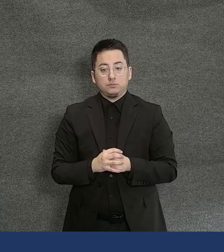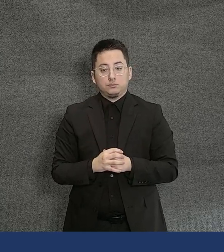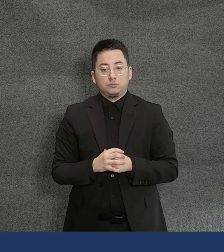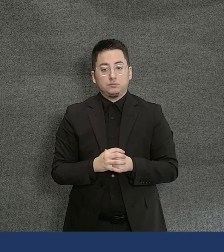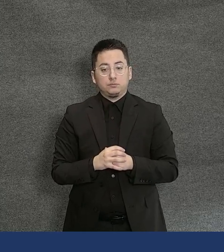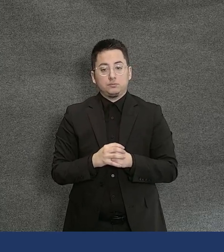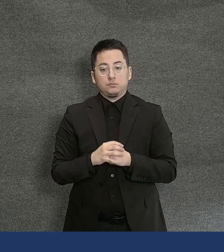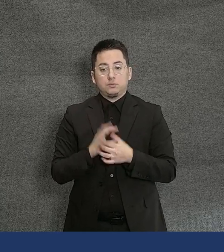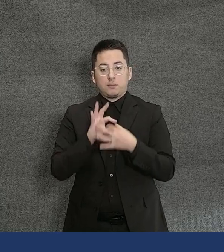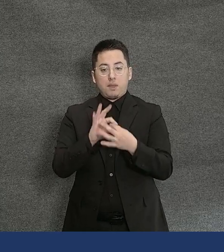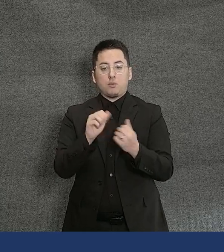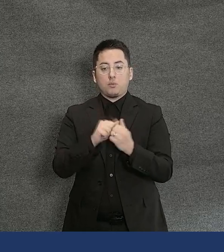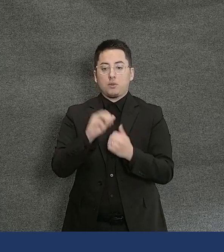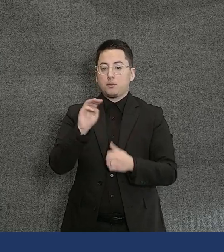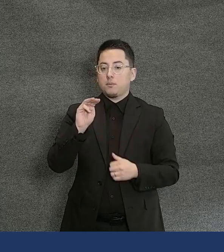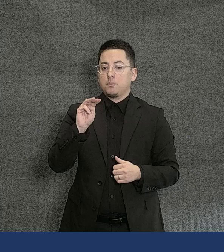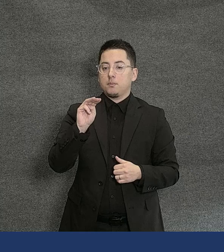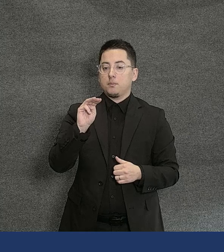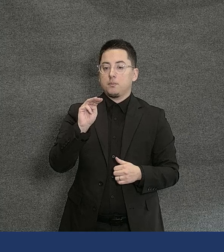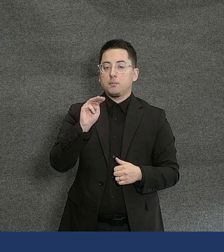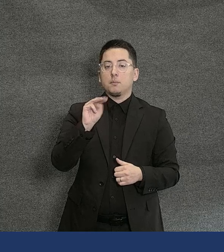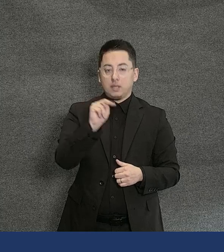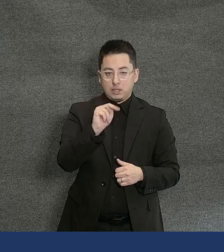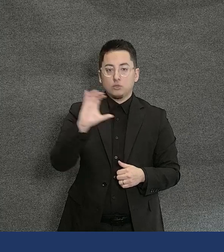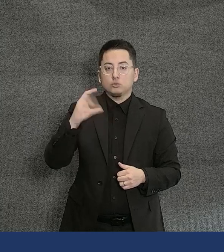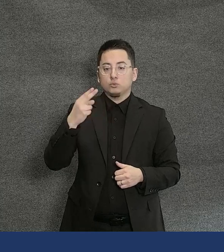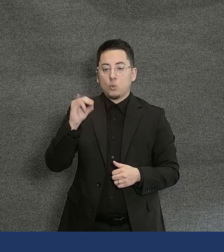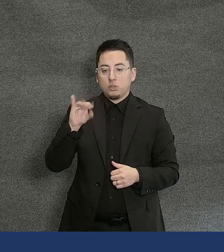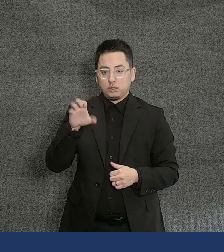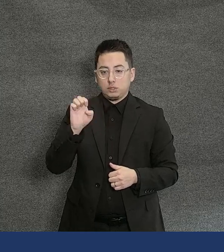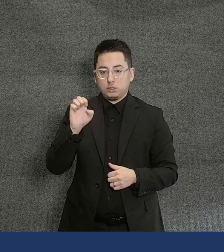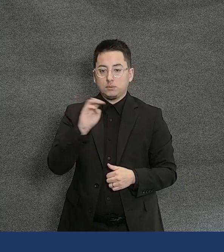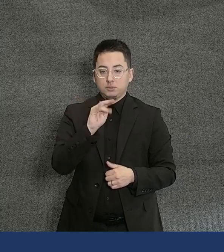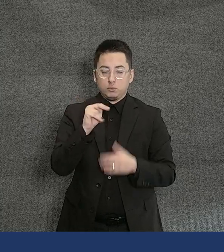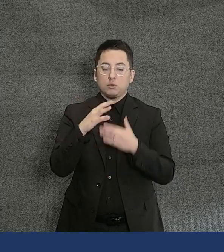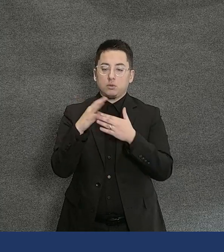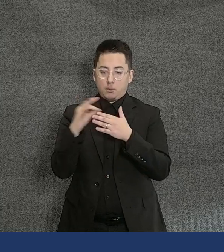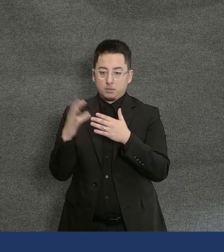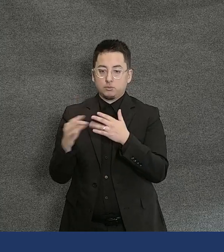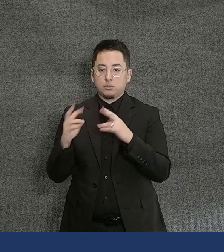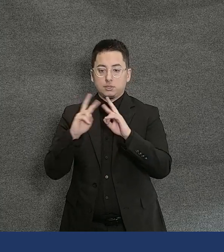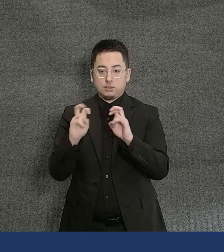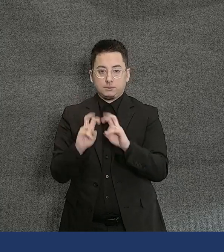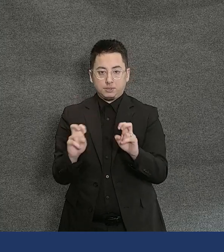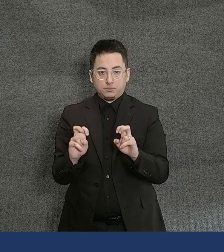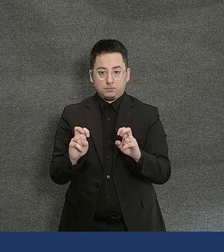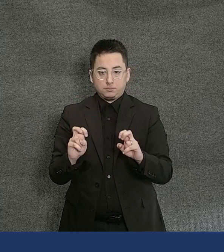I know that's a huge barrier for folks, and it lends to an extended waiting